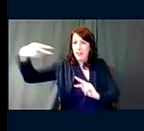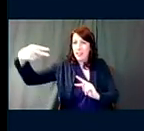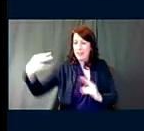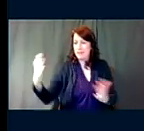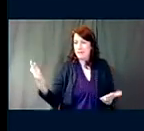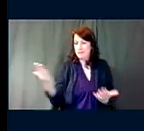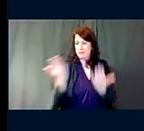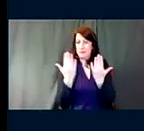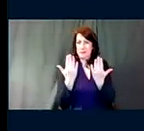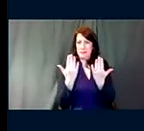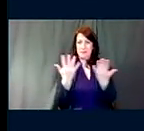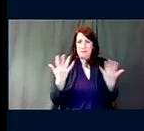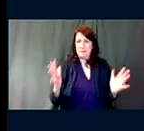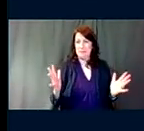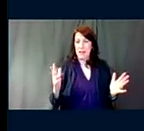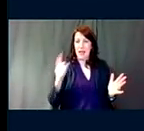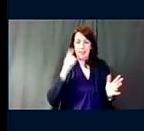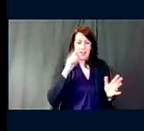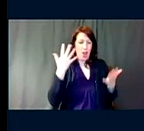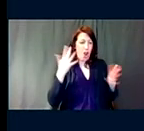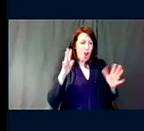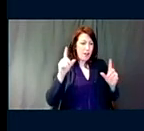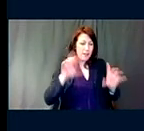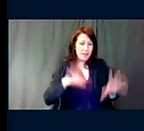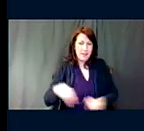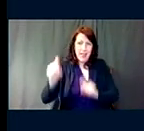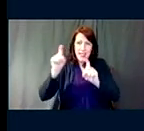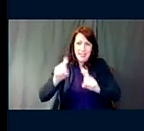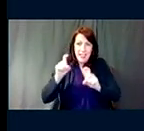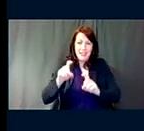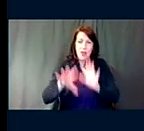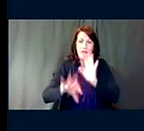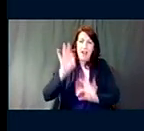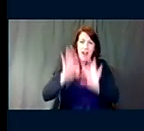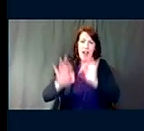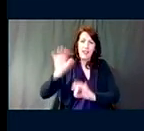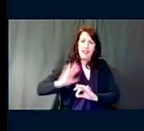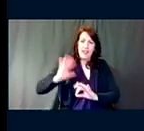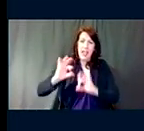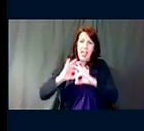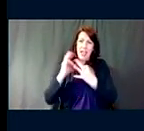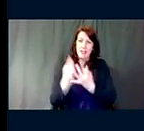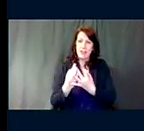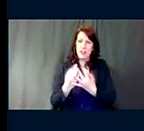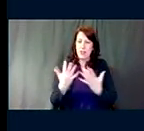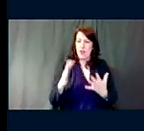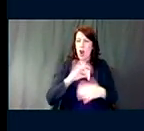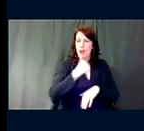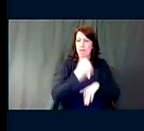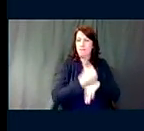I THINK BY THE TIME THEY HAVE DONE THAT, THE SORT OF TESTING OR THEY FOUND OUT THEIR ANCESTRY, THEY HAVE ALREADY